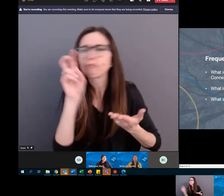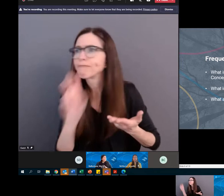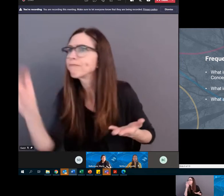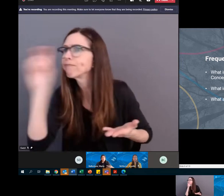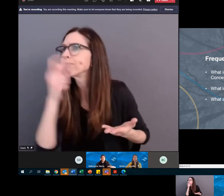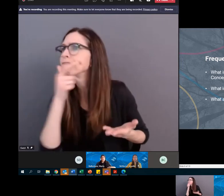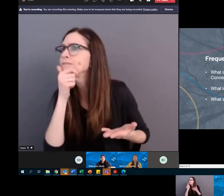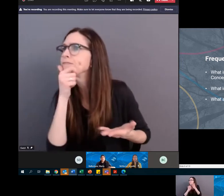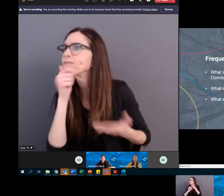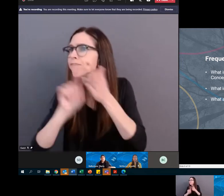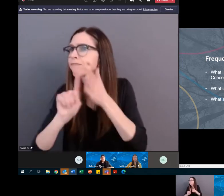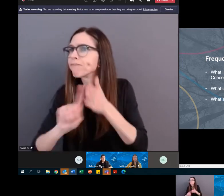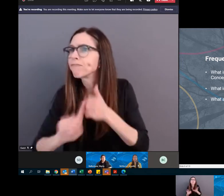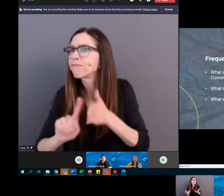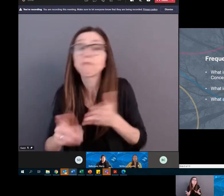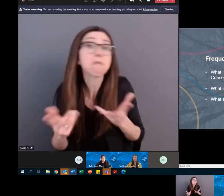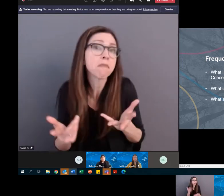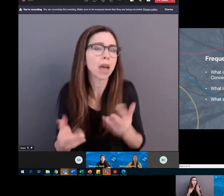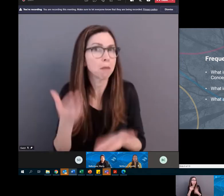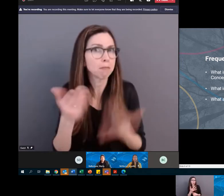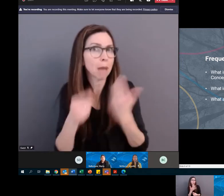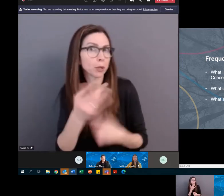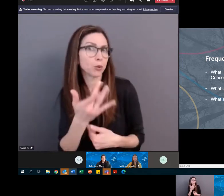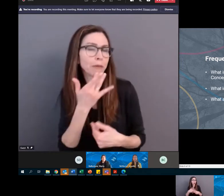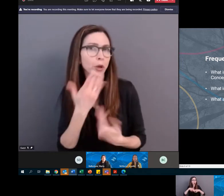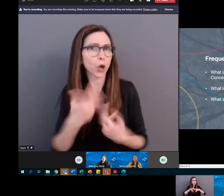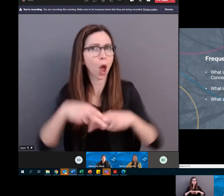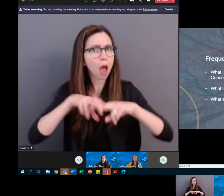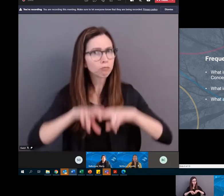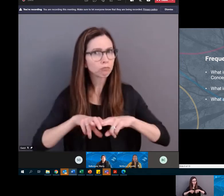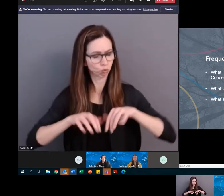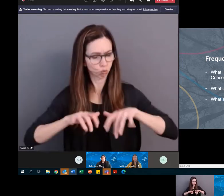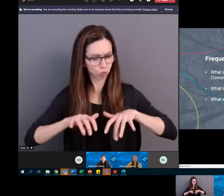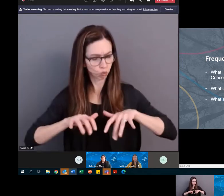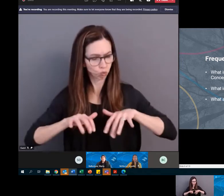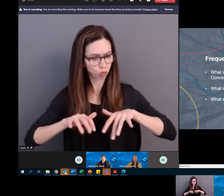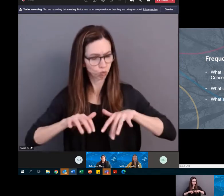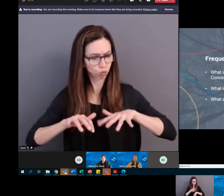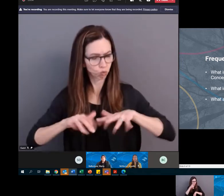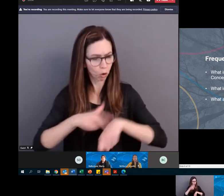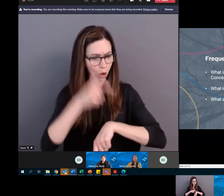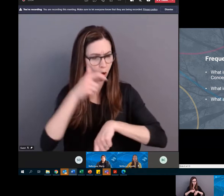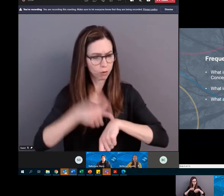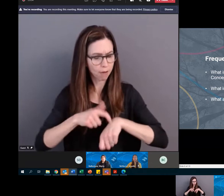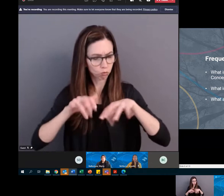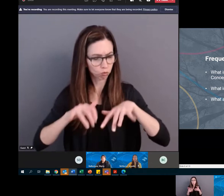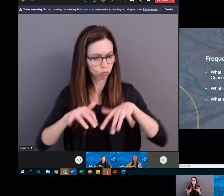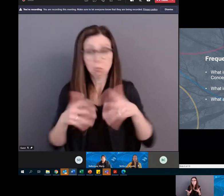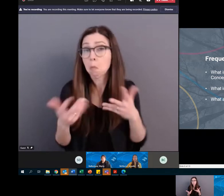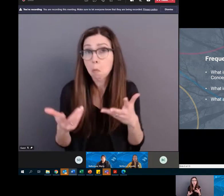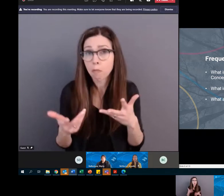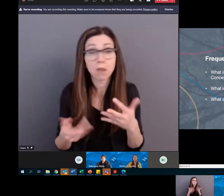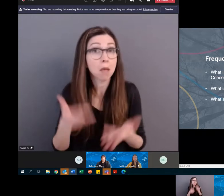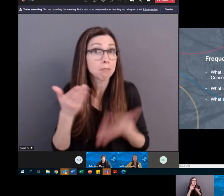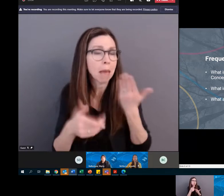you might just want to hunker down and write for a period of time or work through artistic challenges and